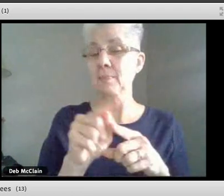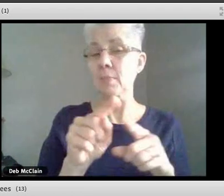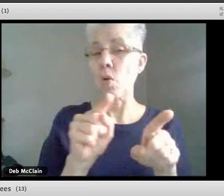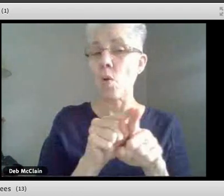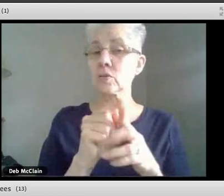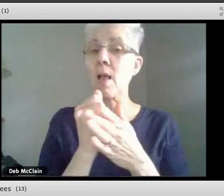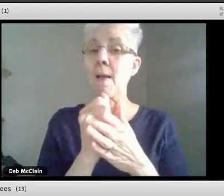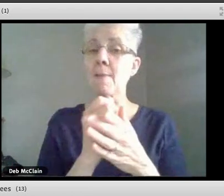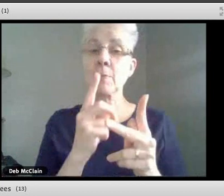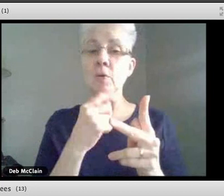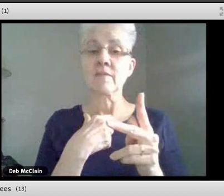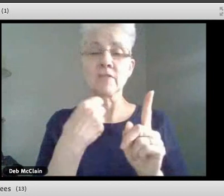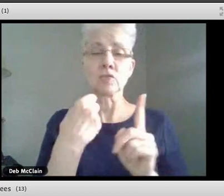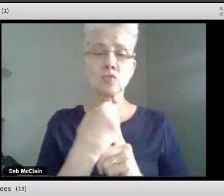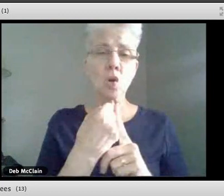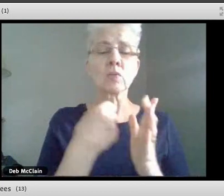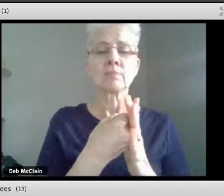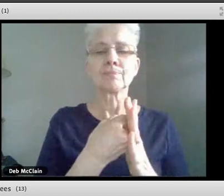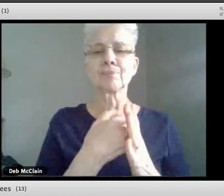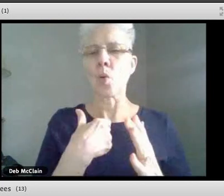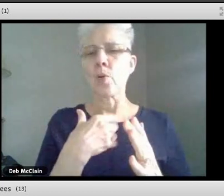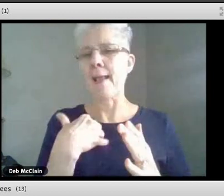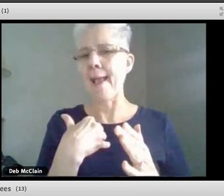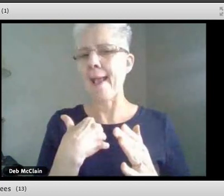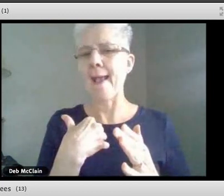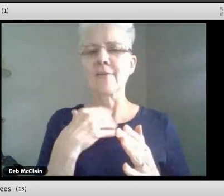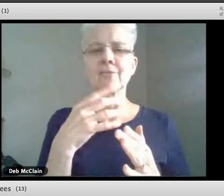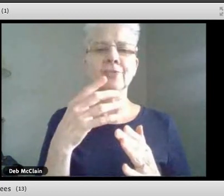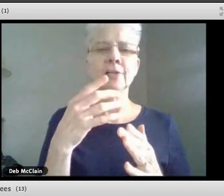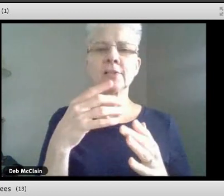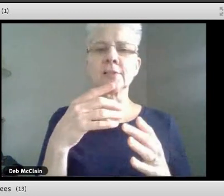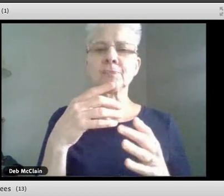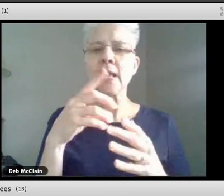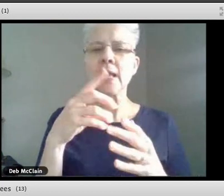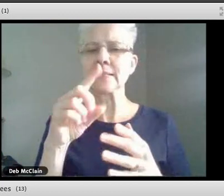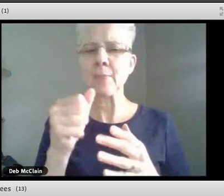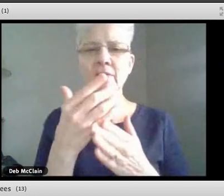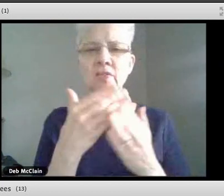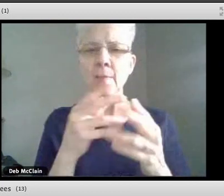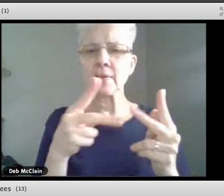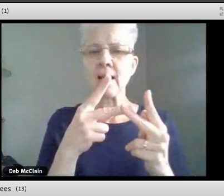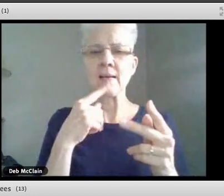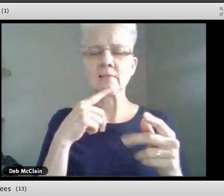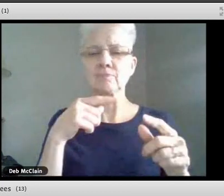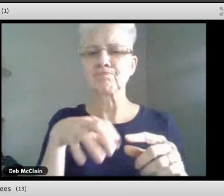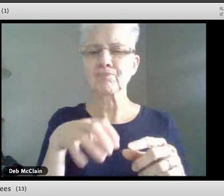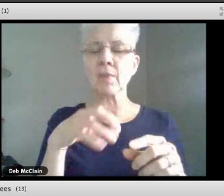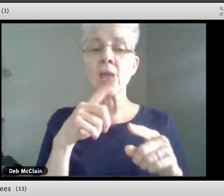and you have a kid, right? Or curb cutouts, those benefit everybody, and like this picture.